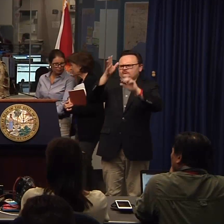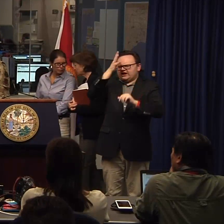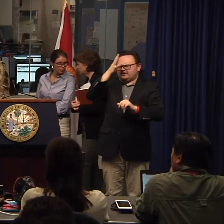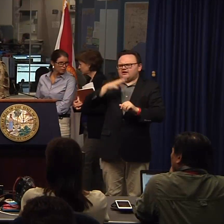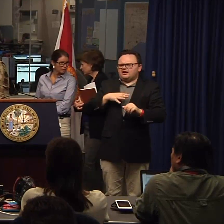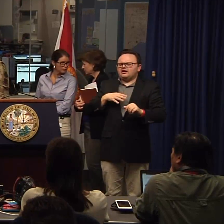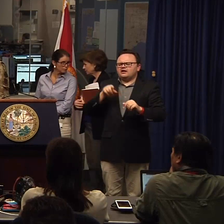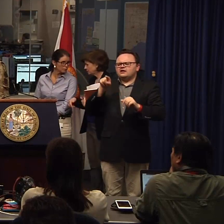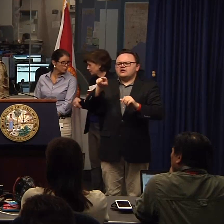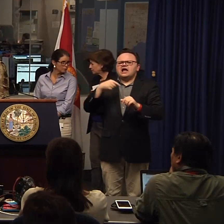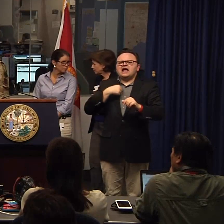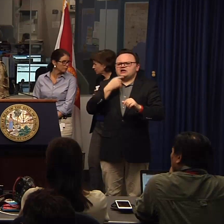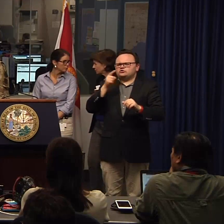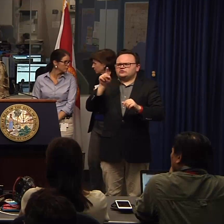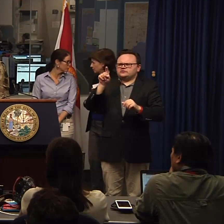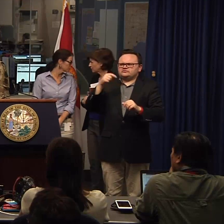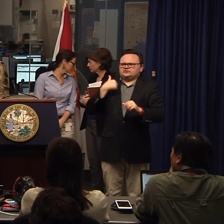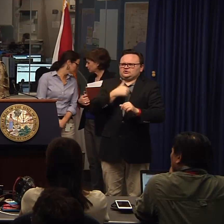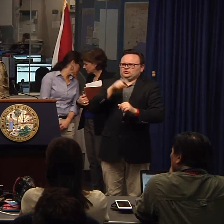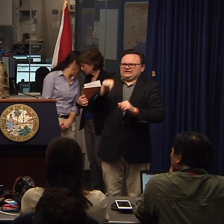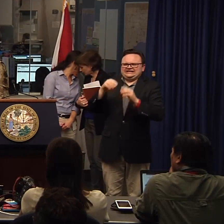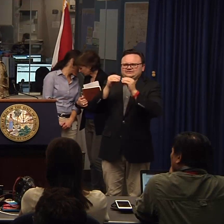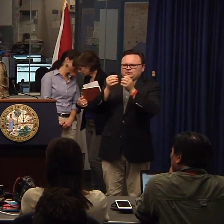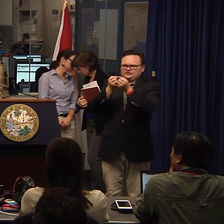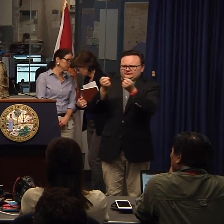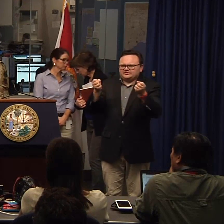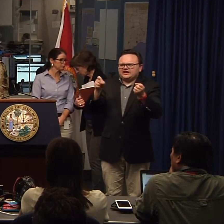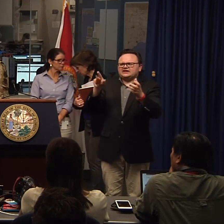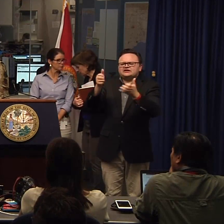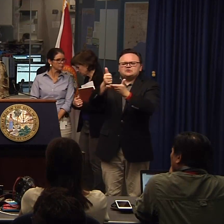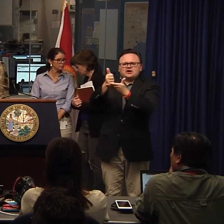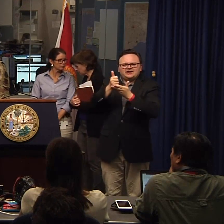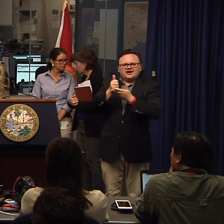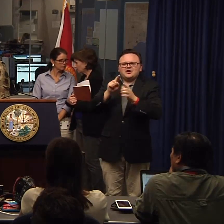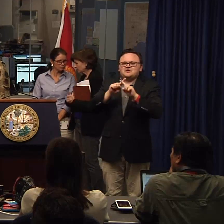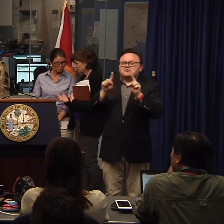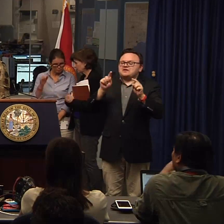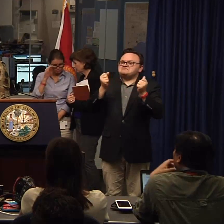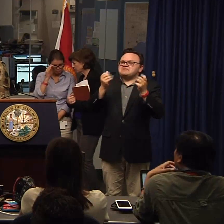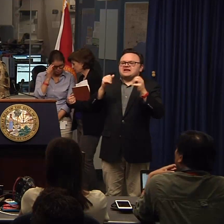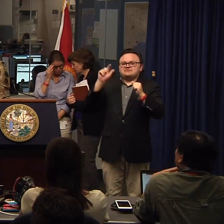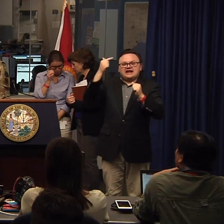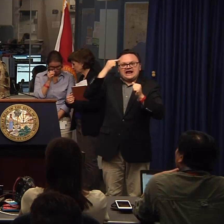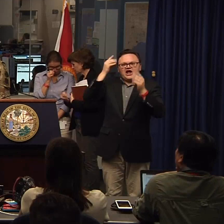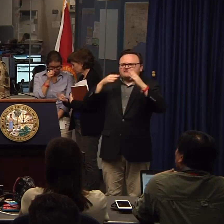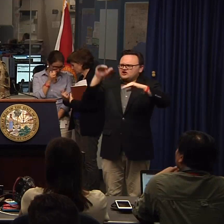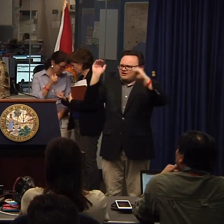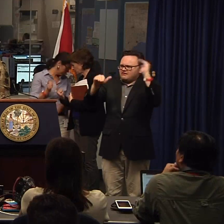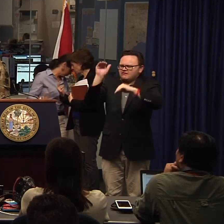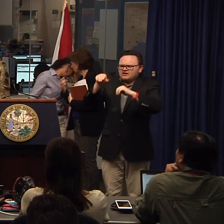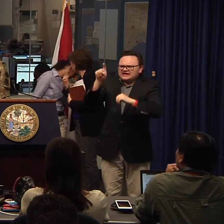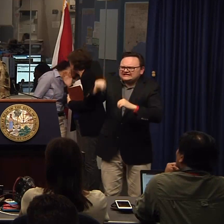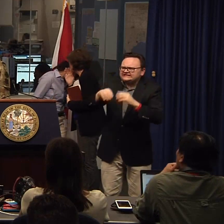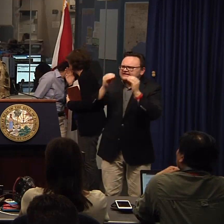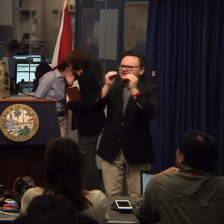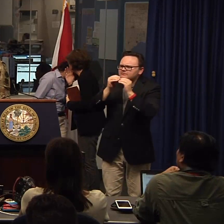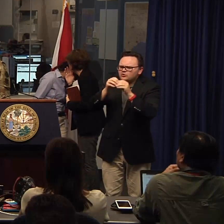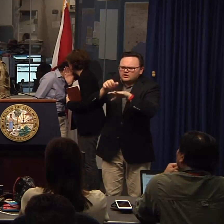A LOT OF IT IS THE SUPPLIES WE DISCUSSED AND ONE, HE WANTS TO